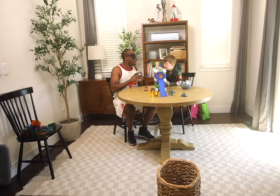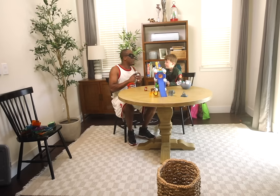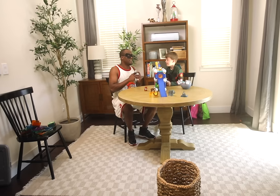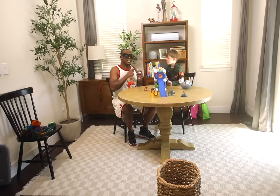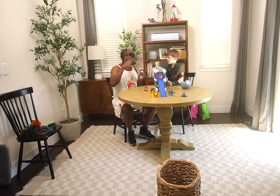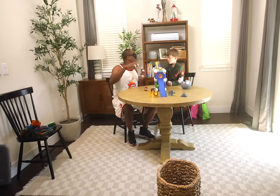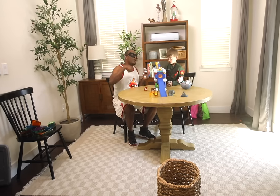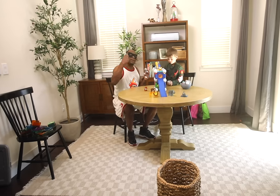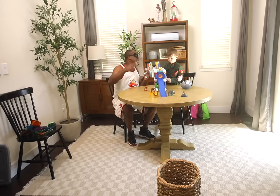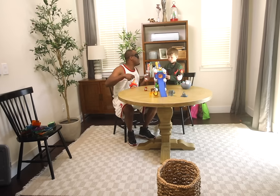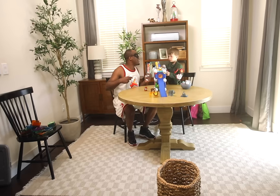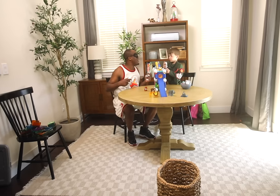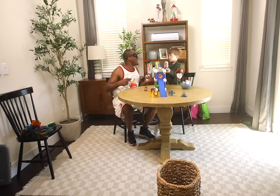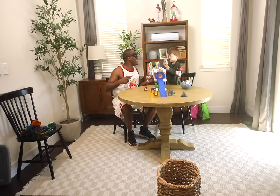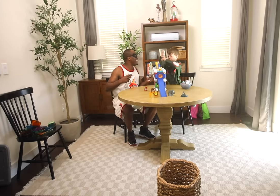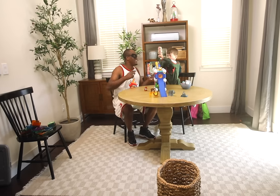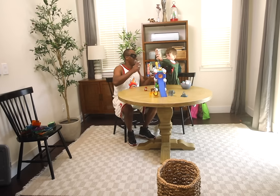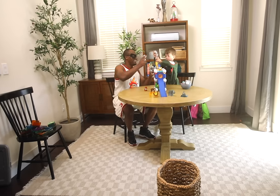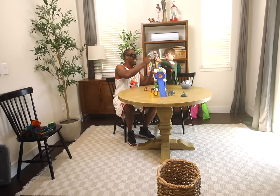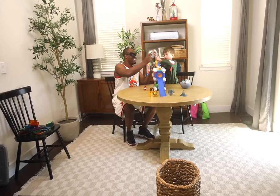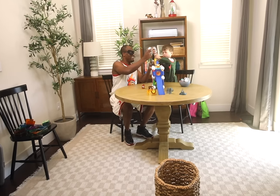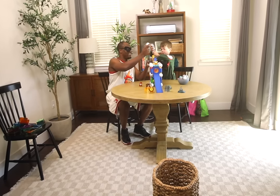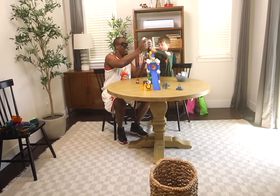We're gonna just keep it going. Keep it going, okay? Go.